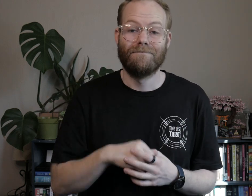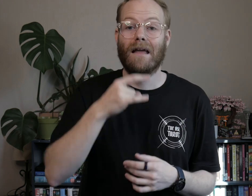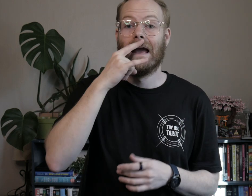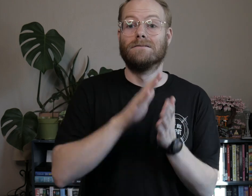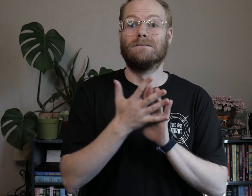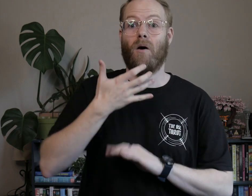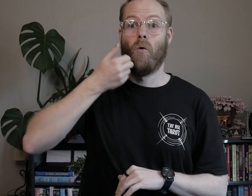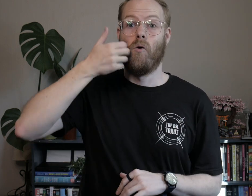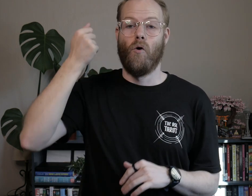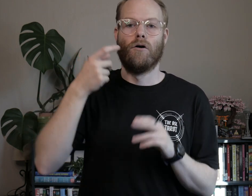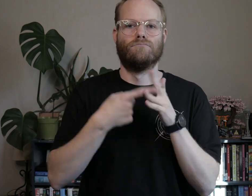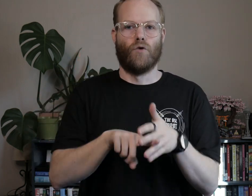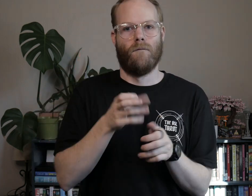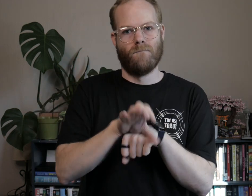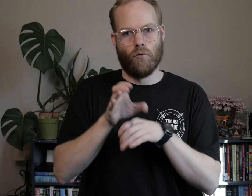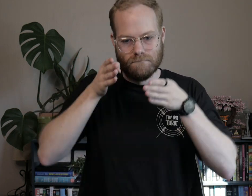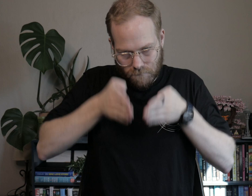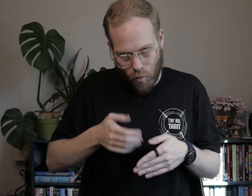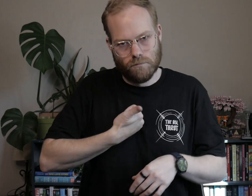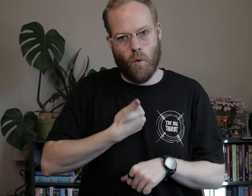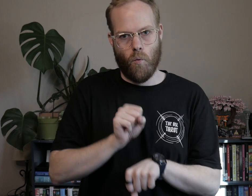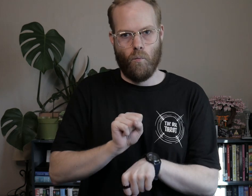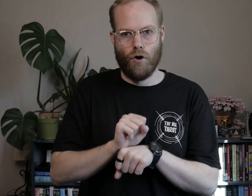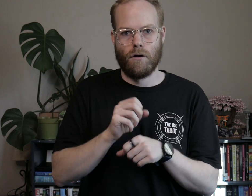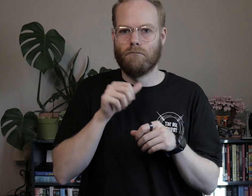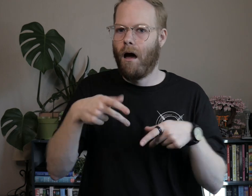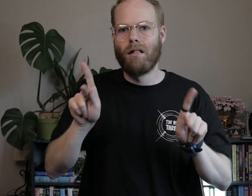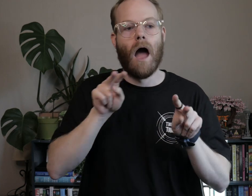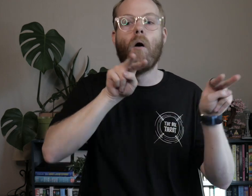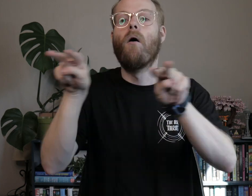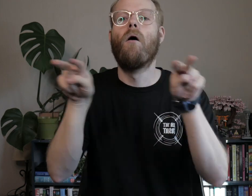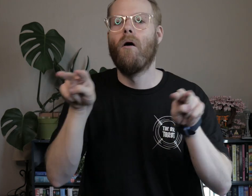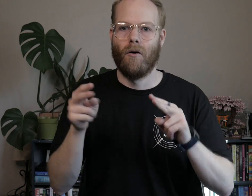As kids get older, they start being forced to focus on their own work and not allowed to glance over at anyone.